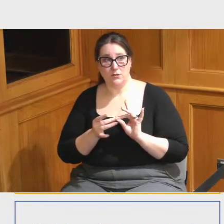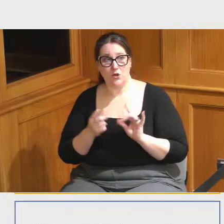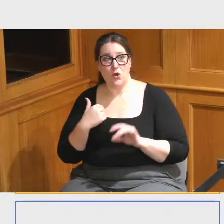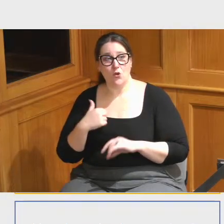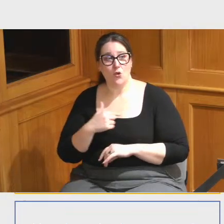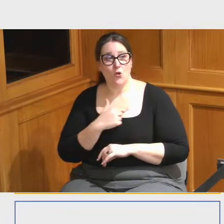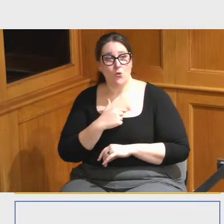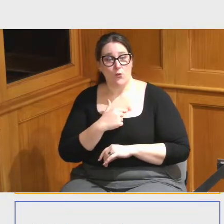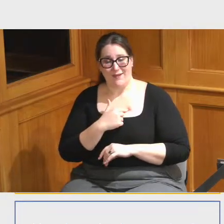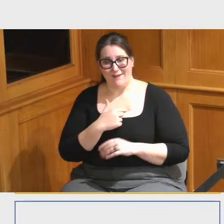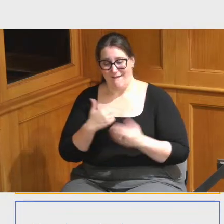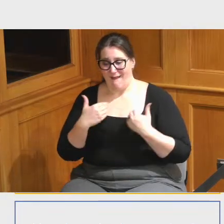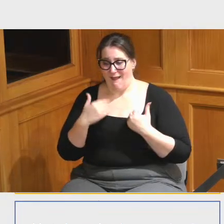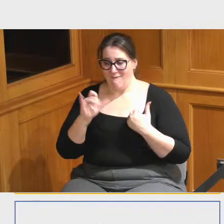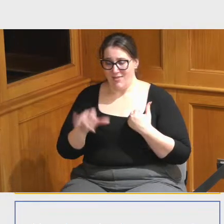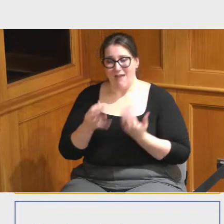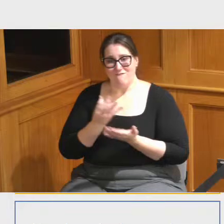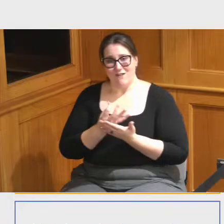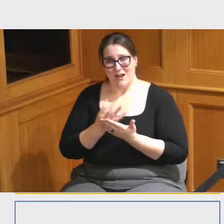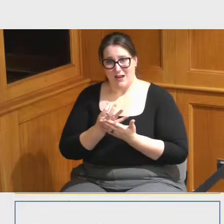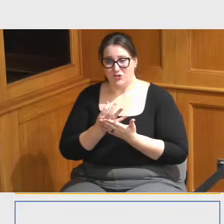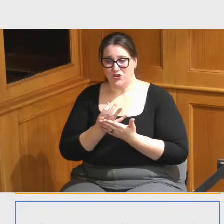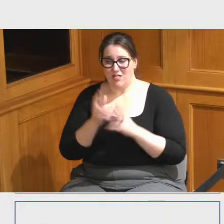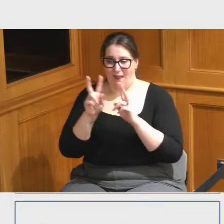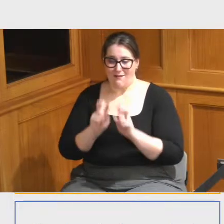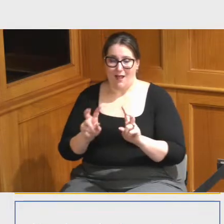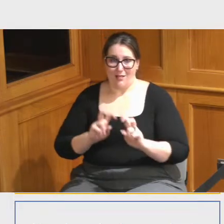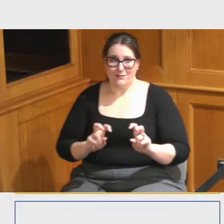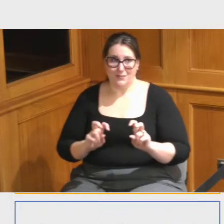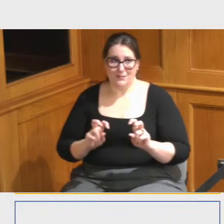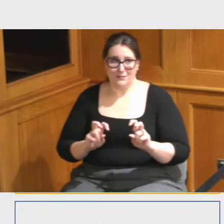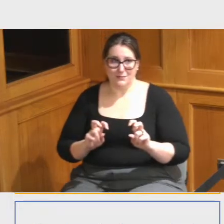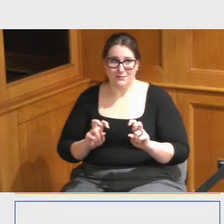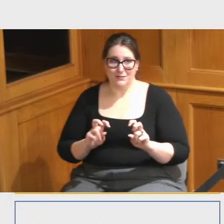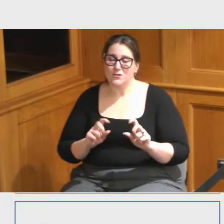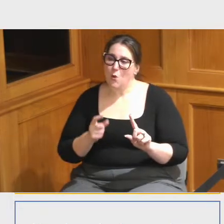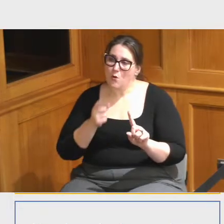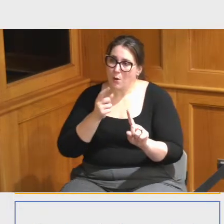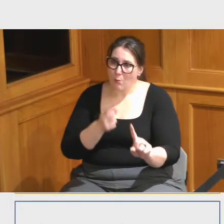analysis of of the district concept here. And so first a few things to point out. We are evaluating